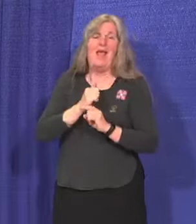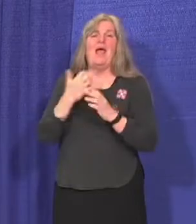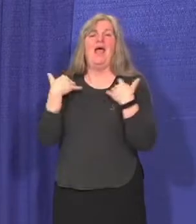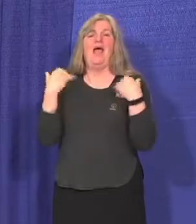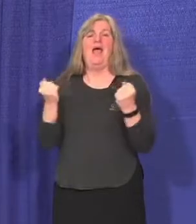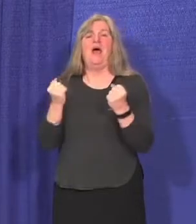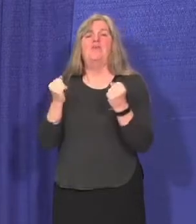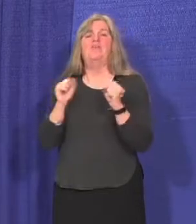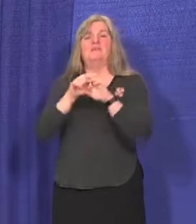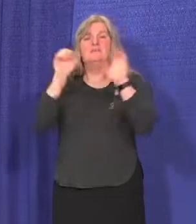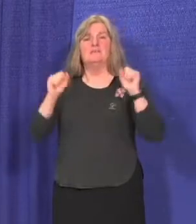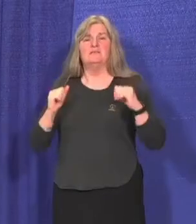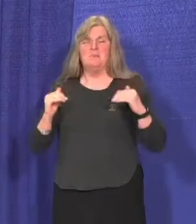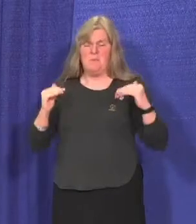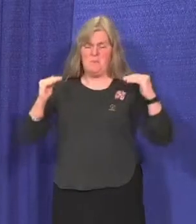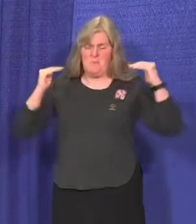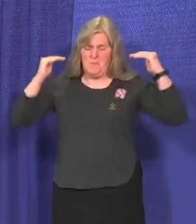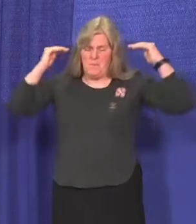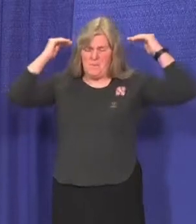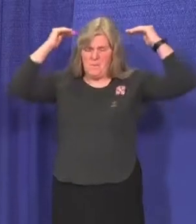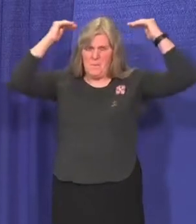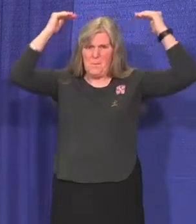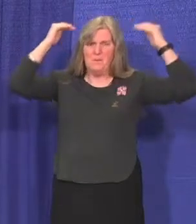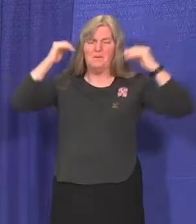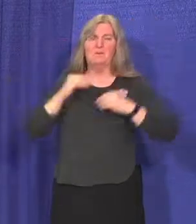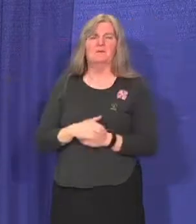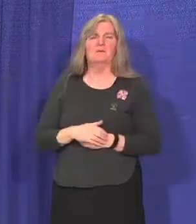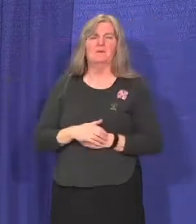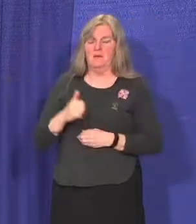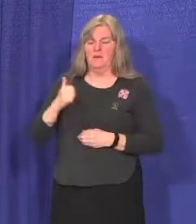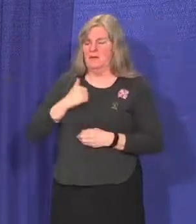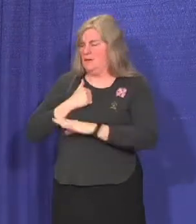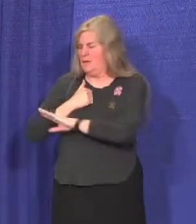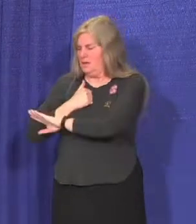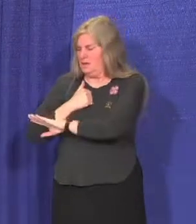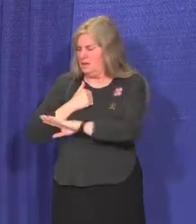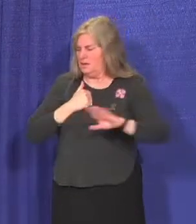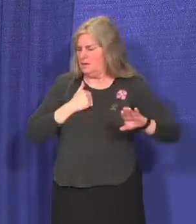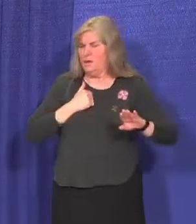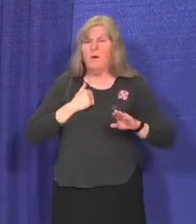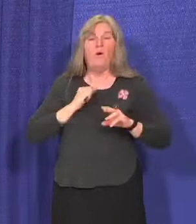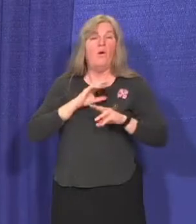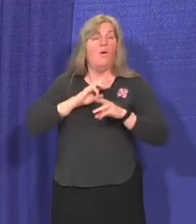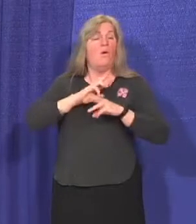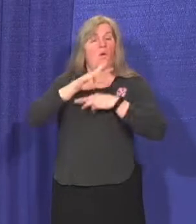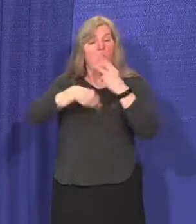manually -- handling clusters of cases. Ontario is continuing to deal